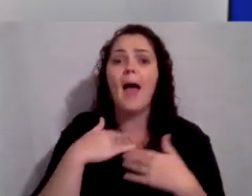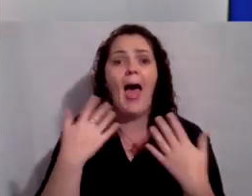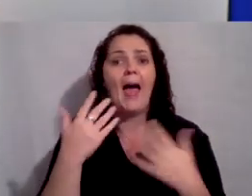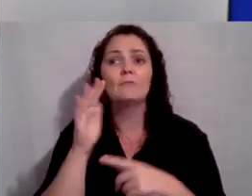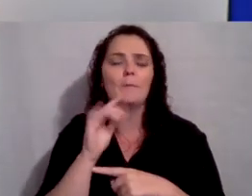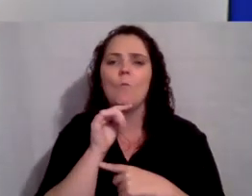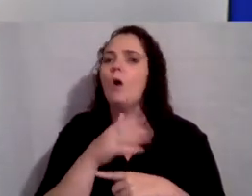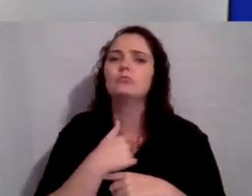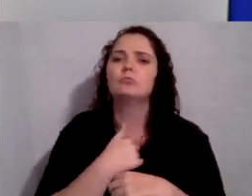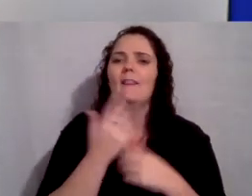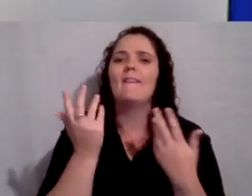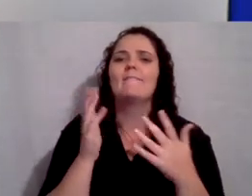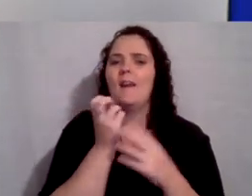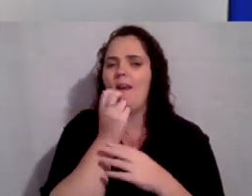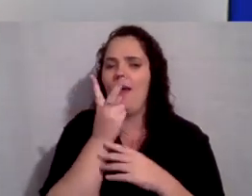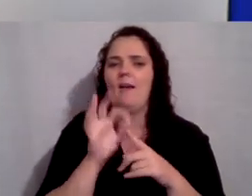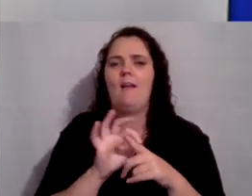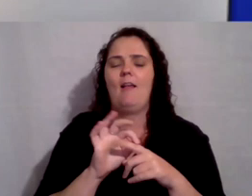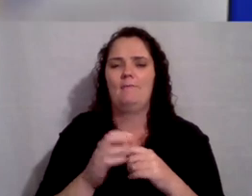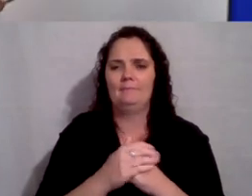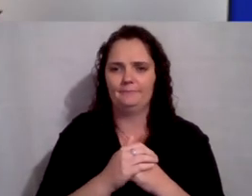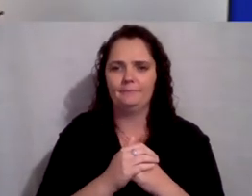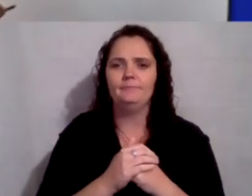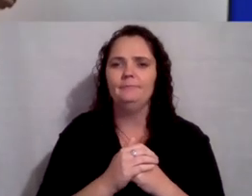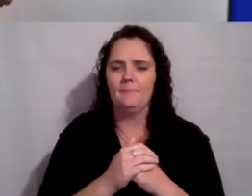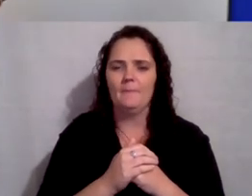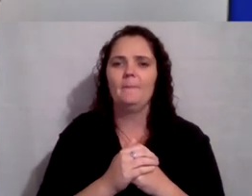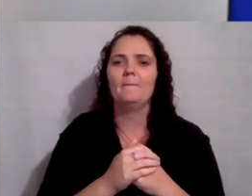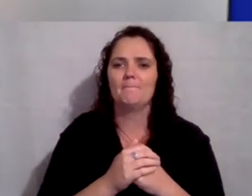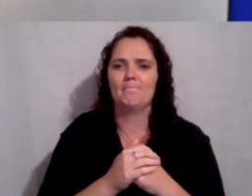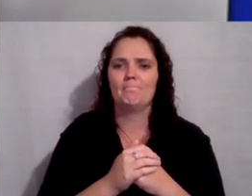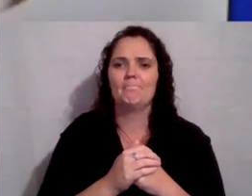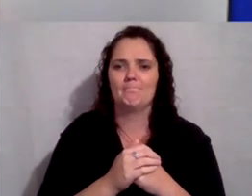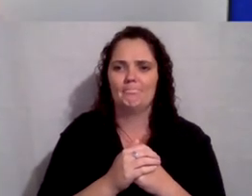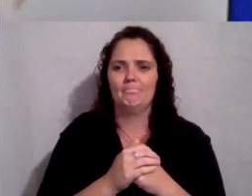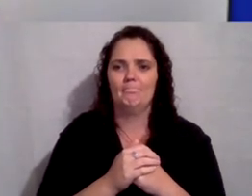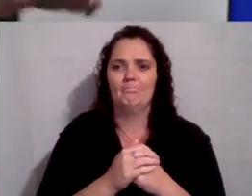to leave it on there as a nice light wash. Okay so I've got my charcoal and my pencil